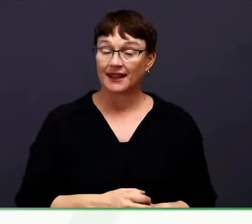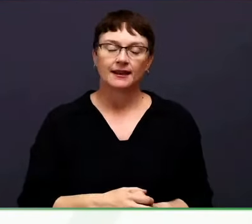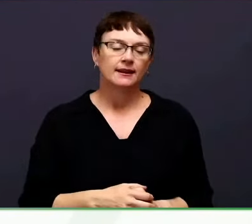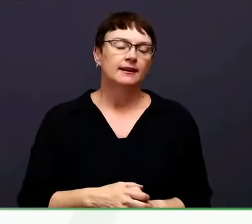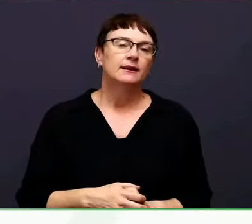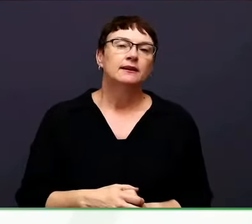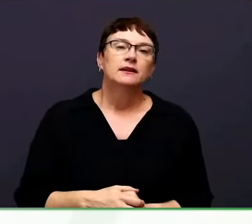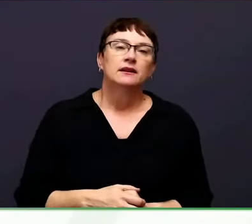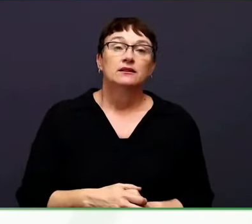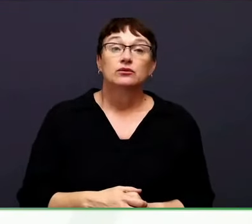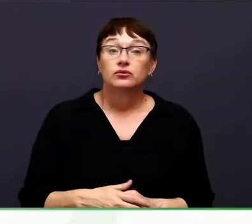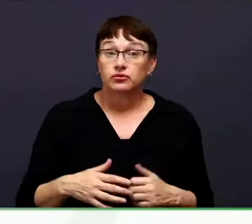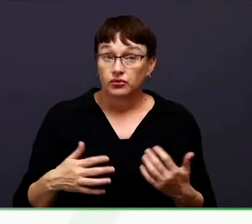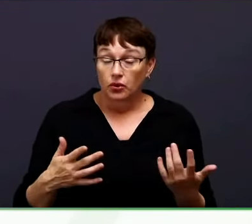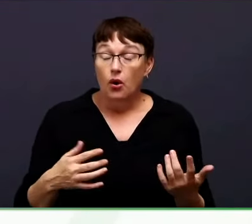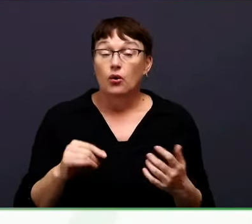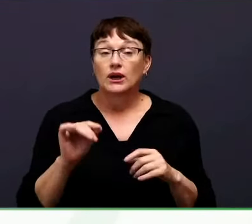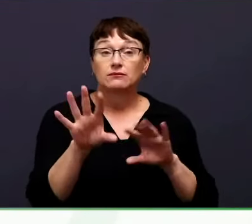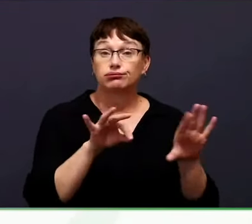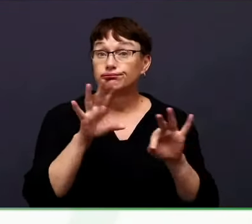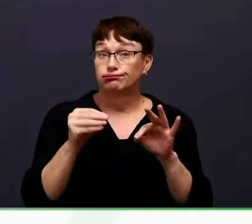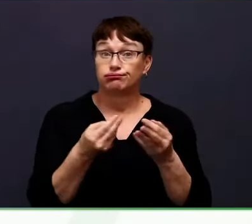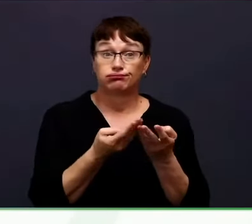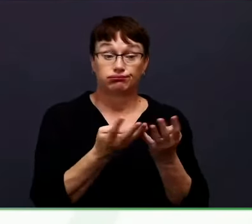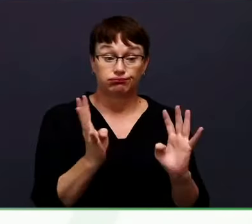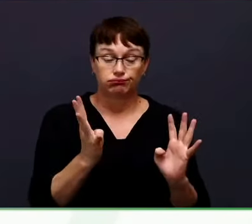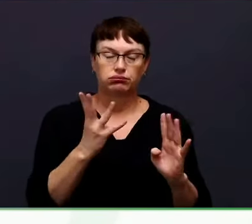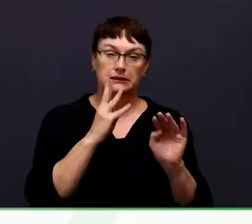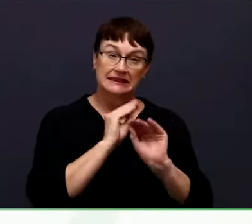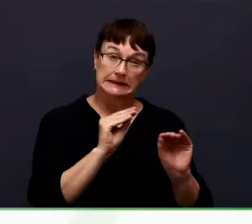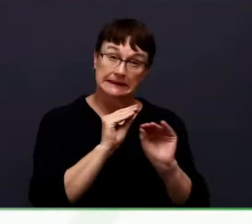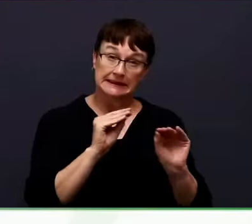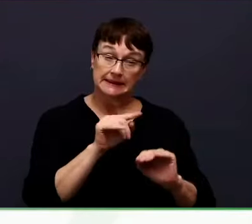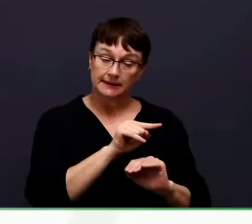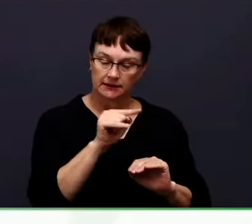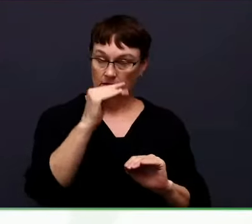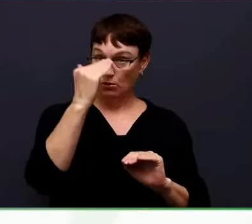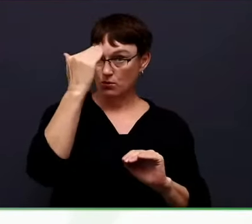group has a basic training plan, the content of the training is that